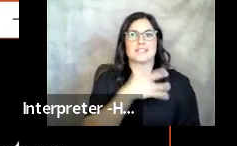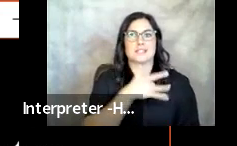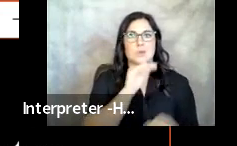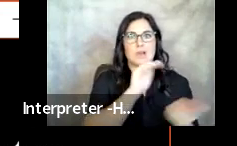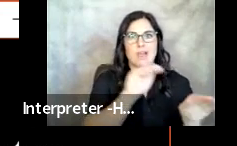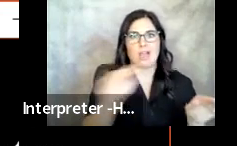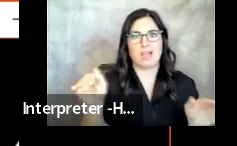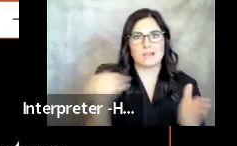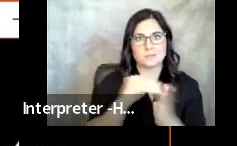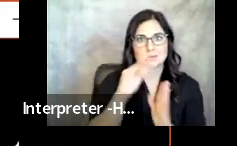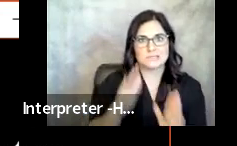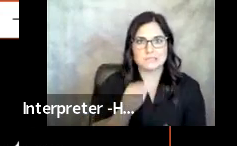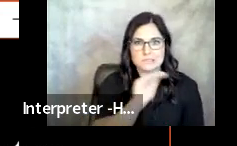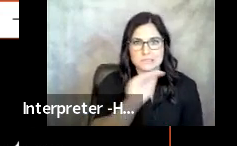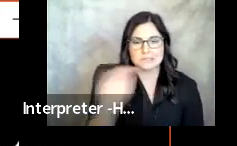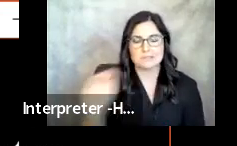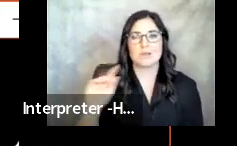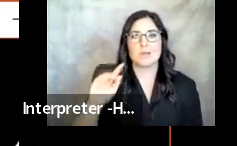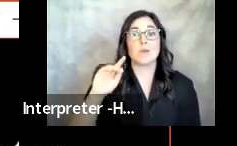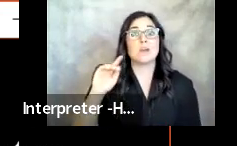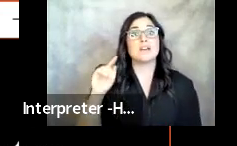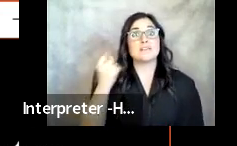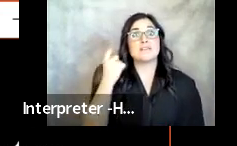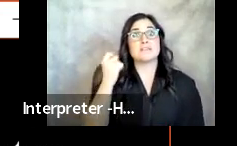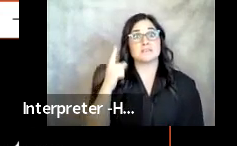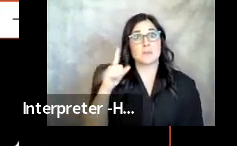That it was. Ratified on March 16th.